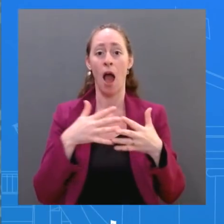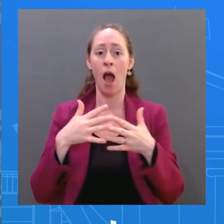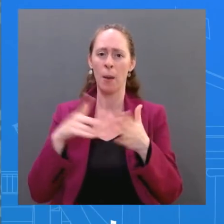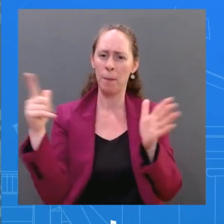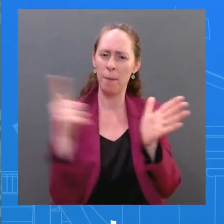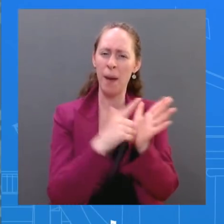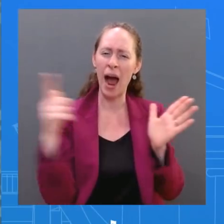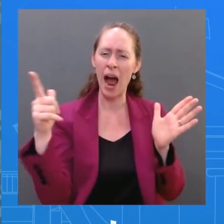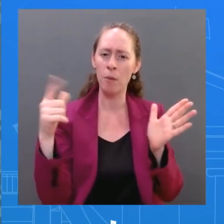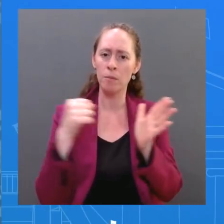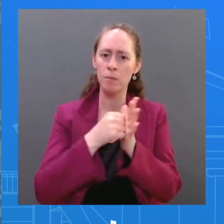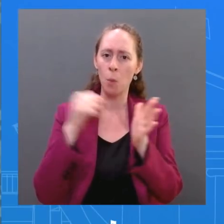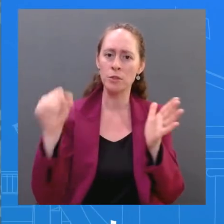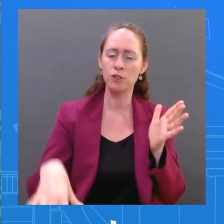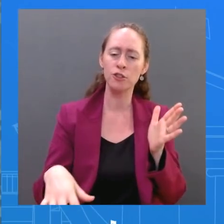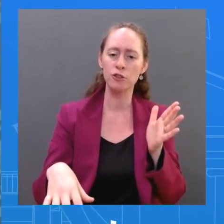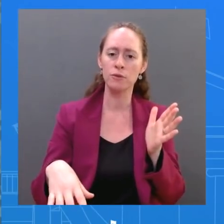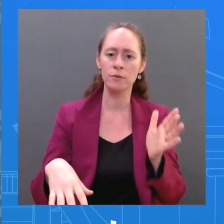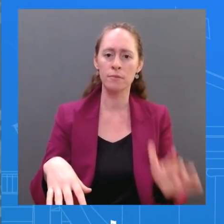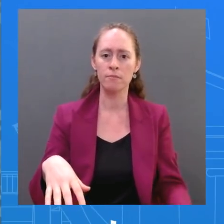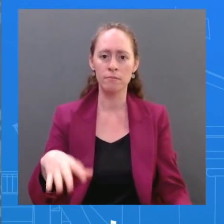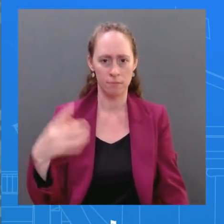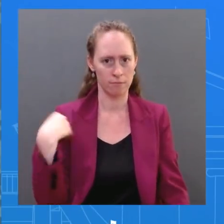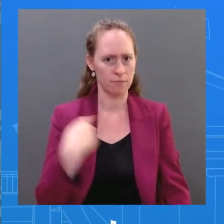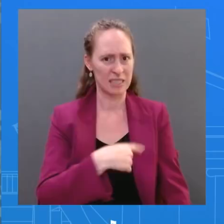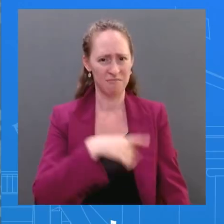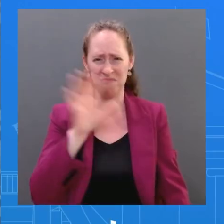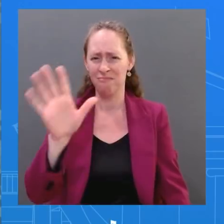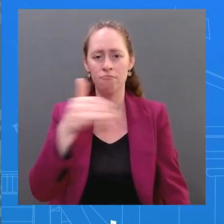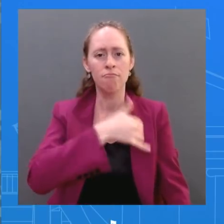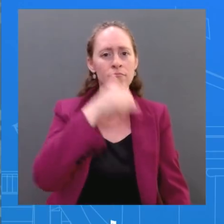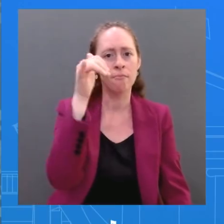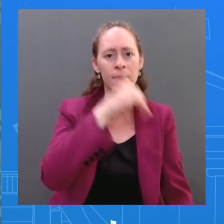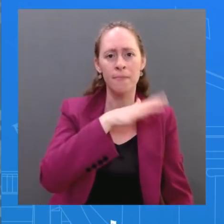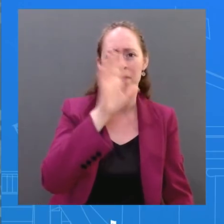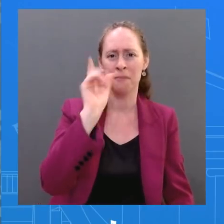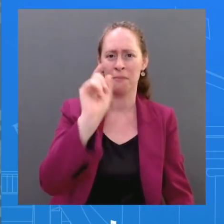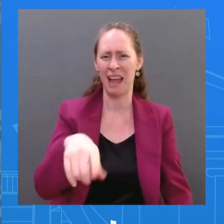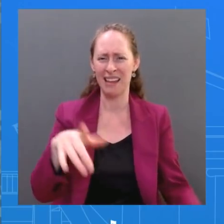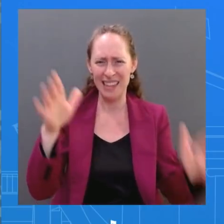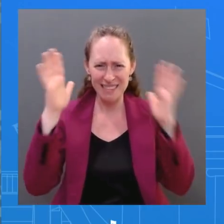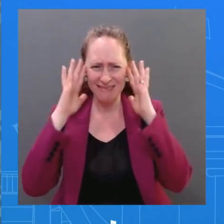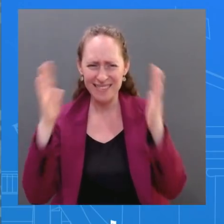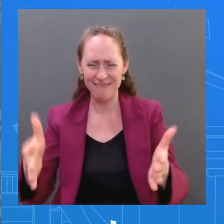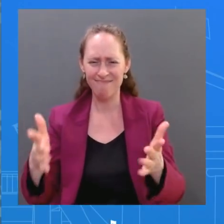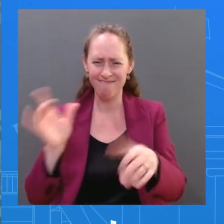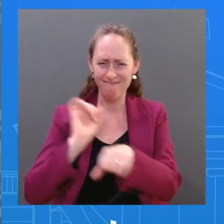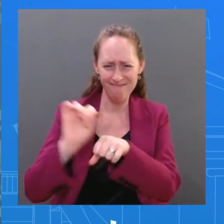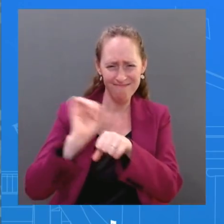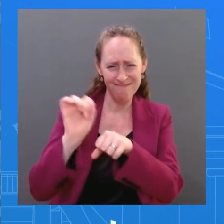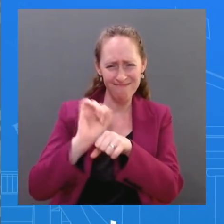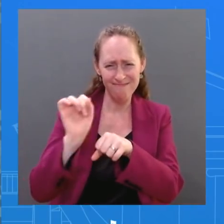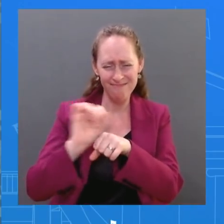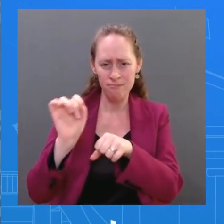and to make sure we do the work that we need to have pro-choice congressional members in Congress.